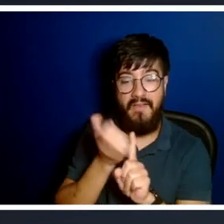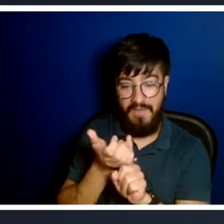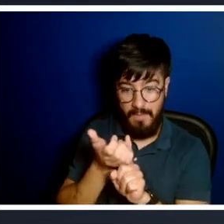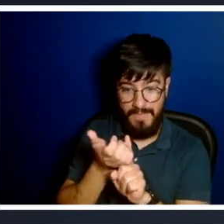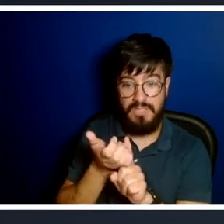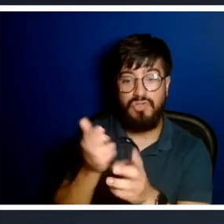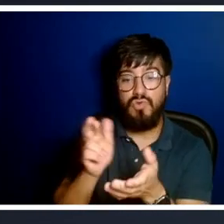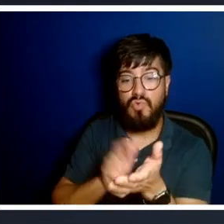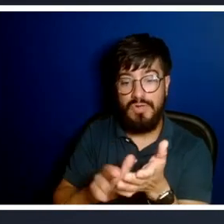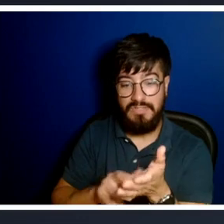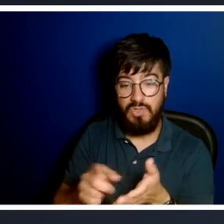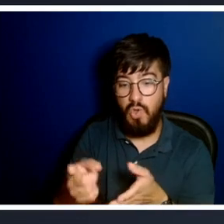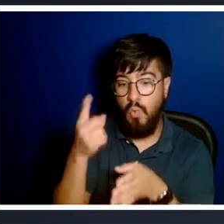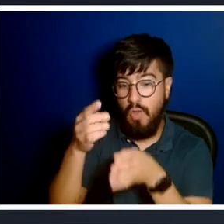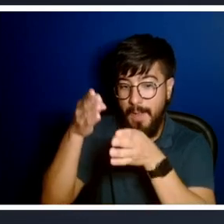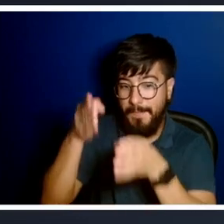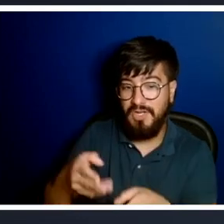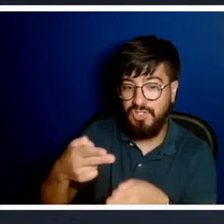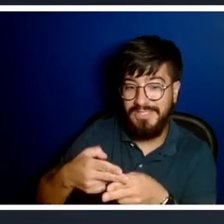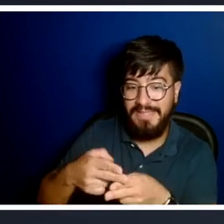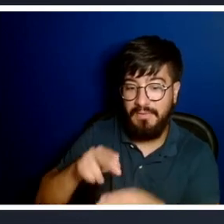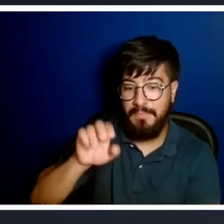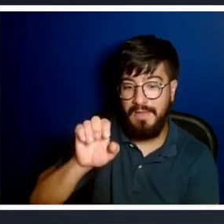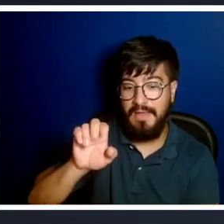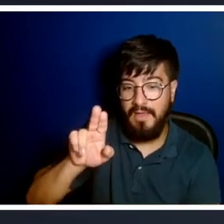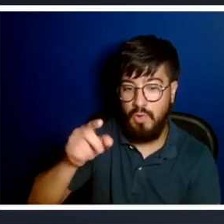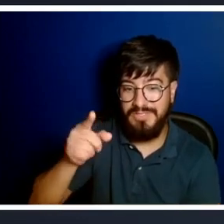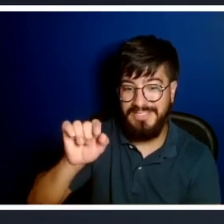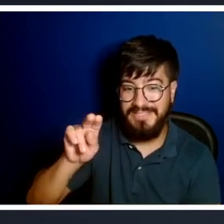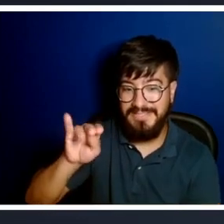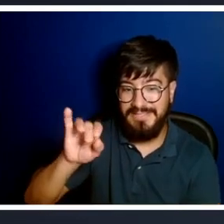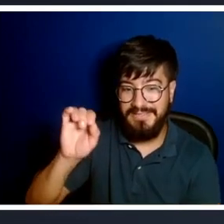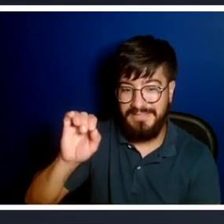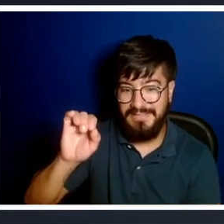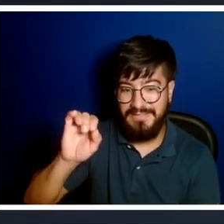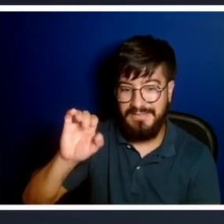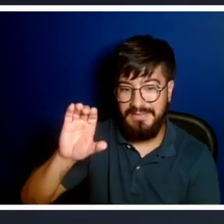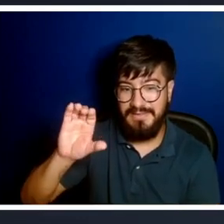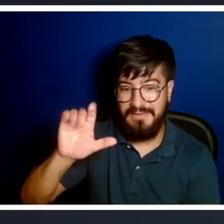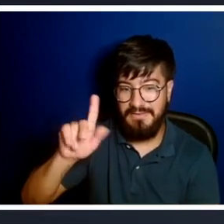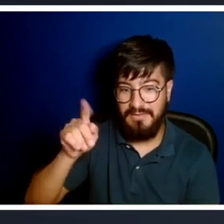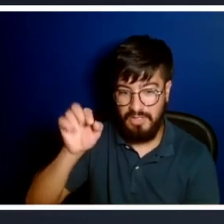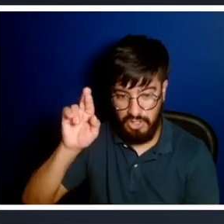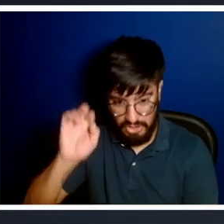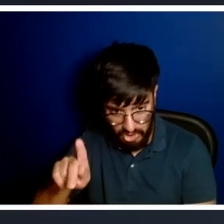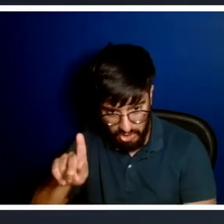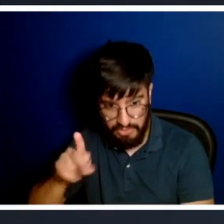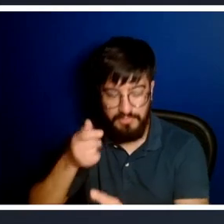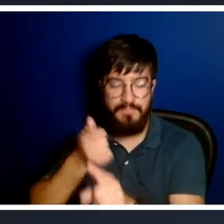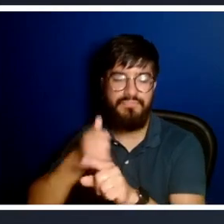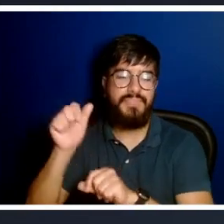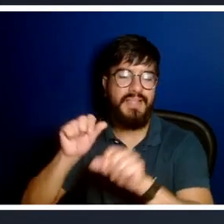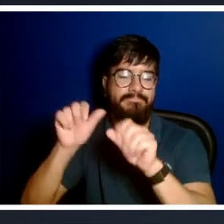who was an American Scientist known for both her research on shark behavior and her study